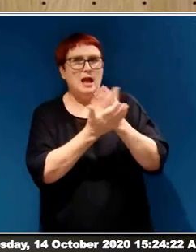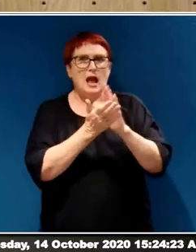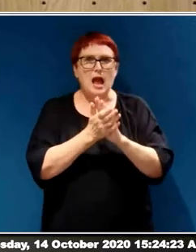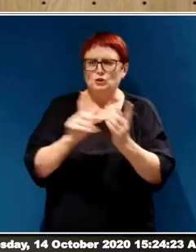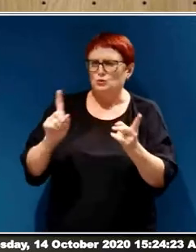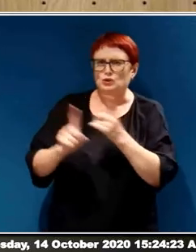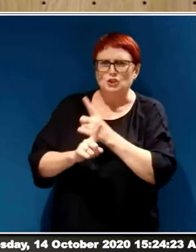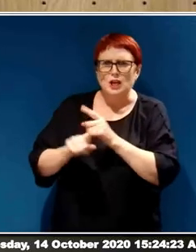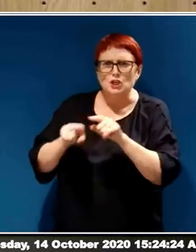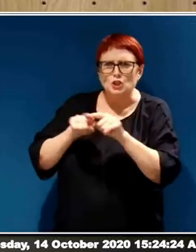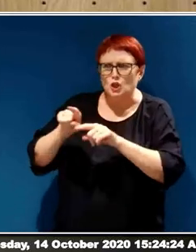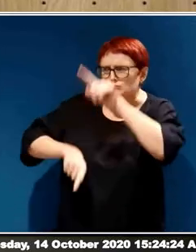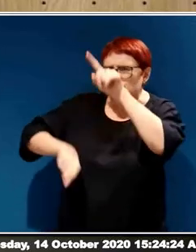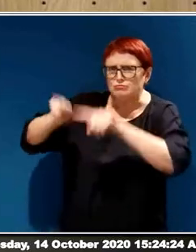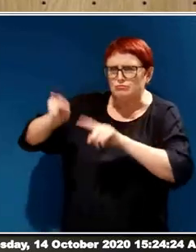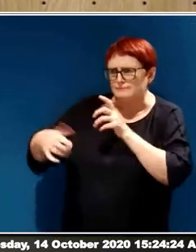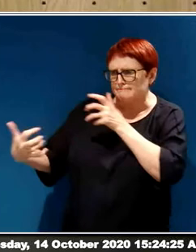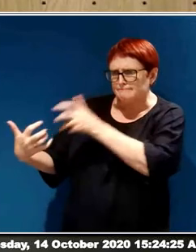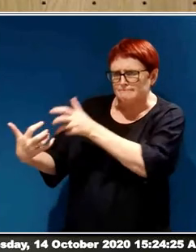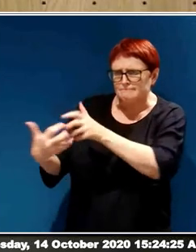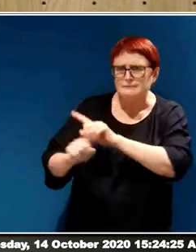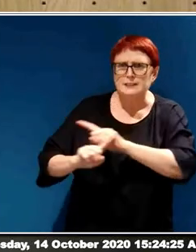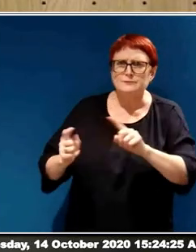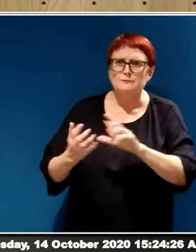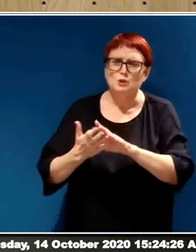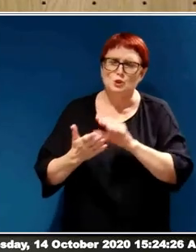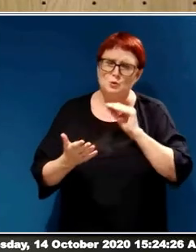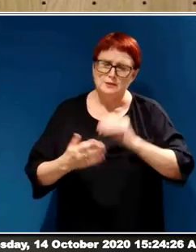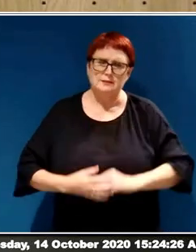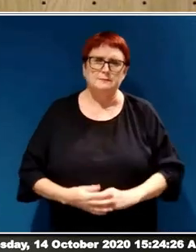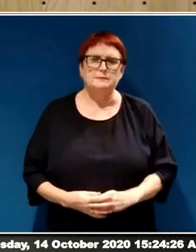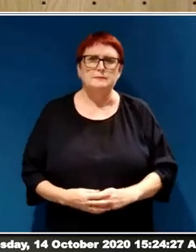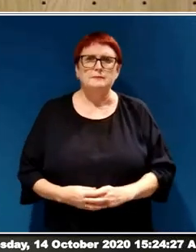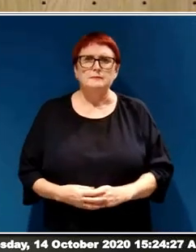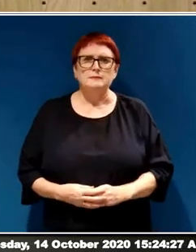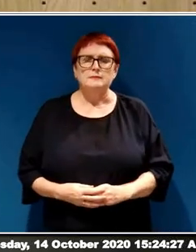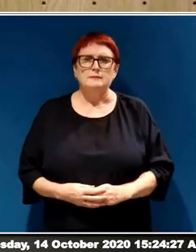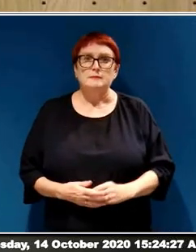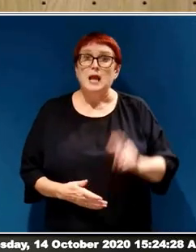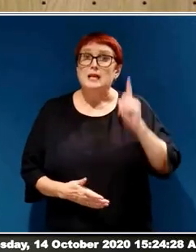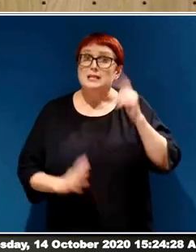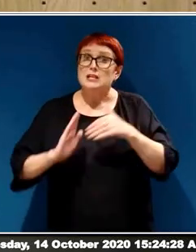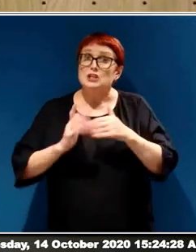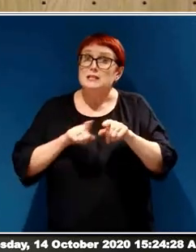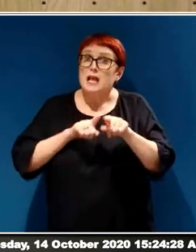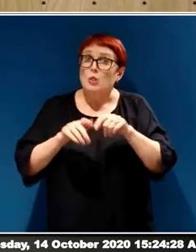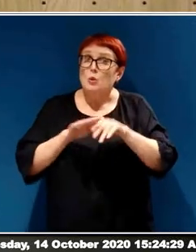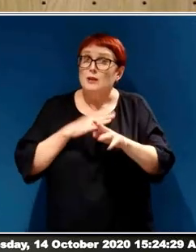class, and they're taught strategies about how to design units of work and